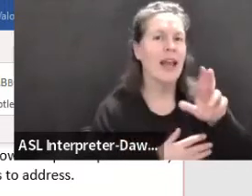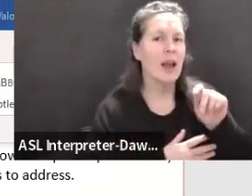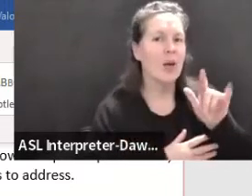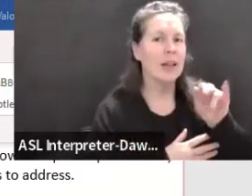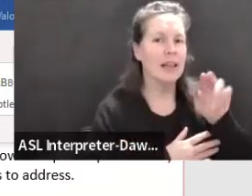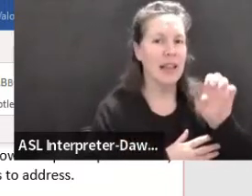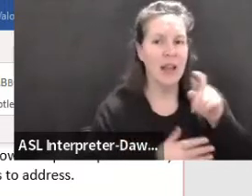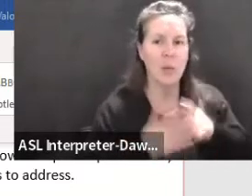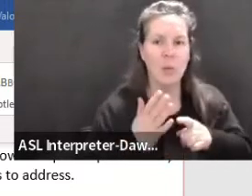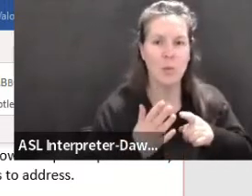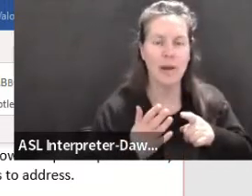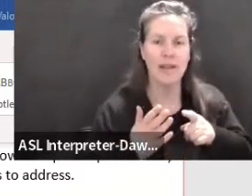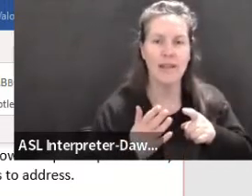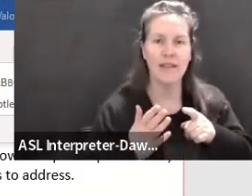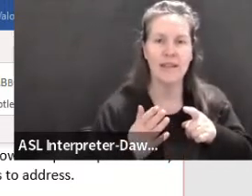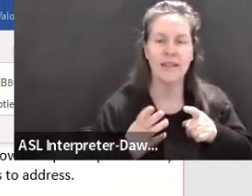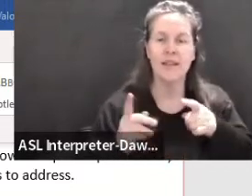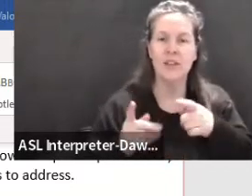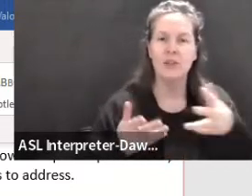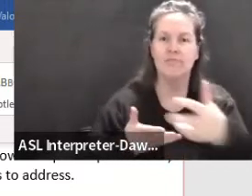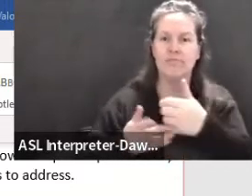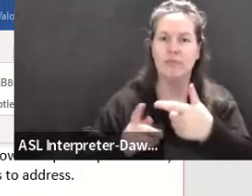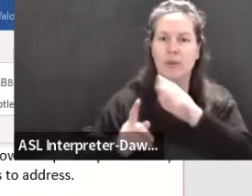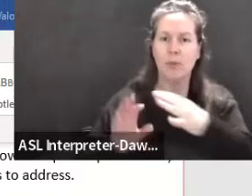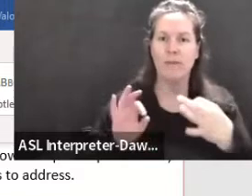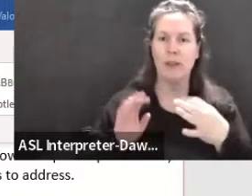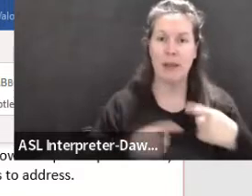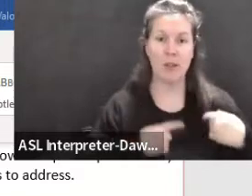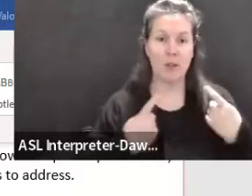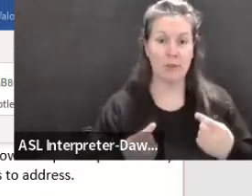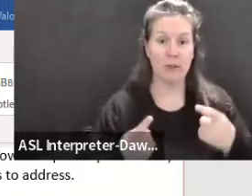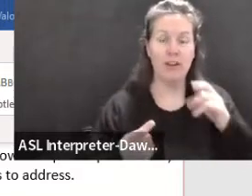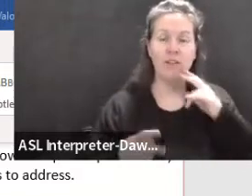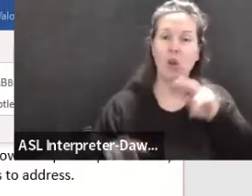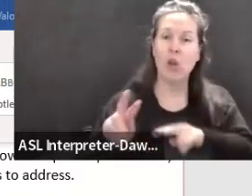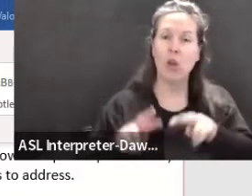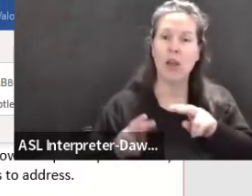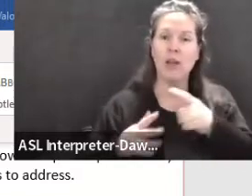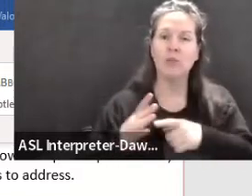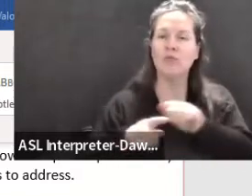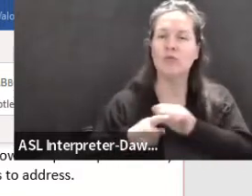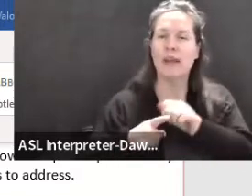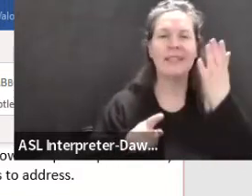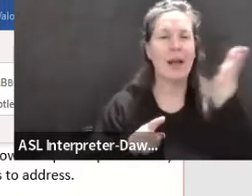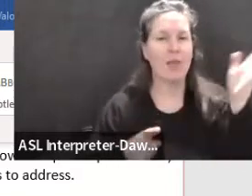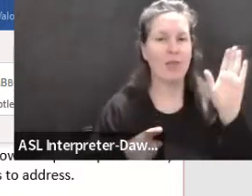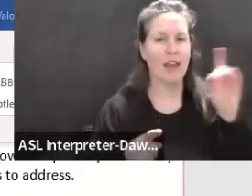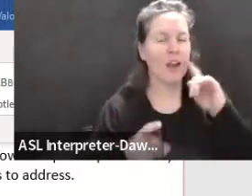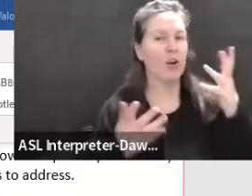from this feedback that you've gotten so far. And then if you look what the trainings that are out there that are in existence already,